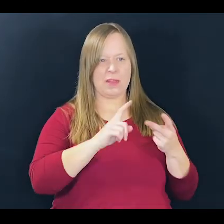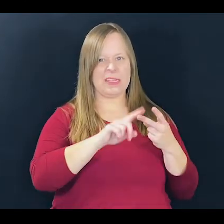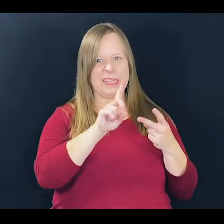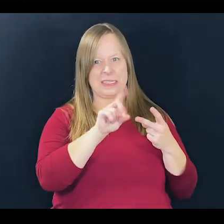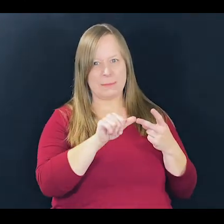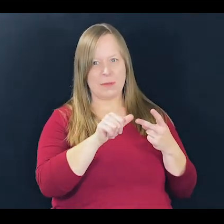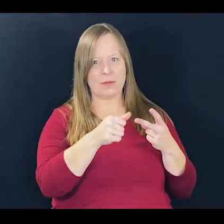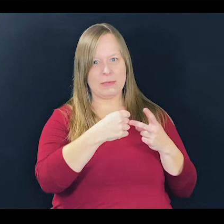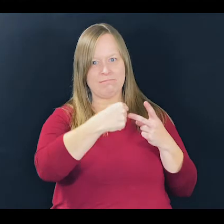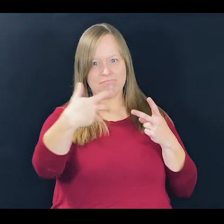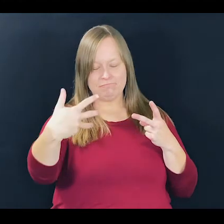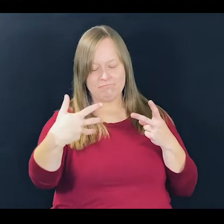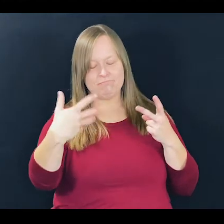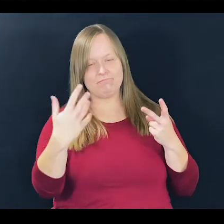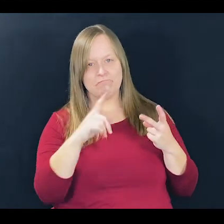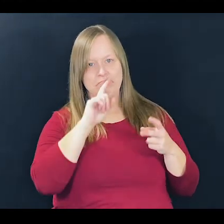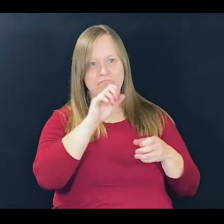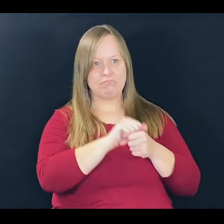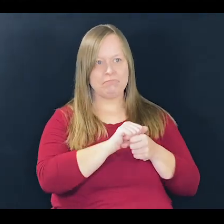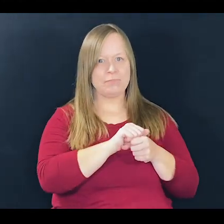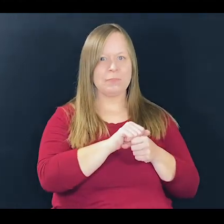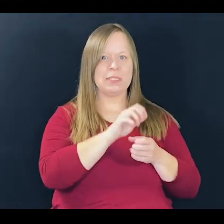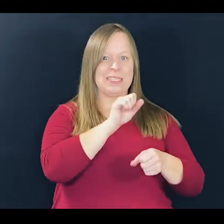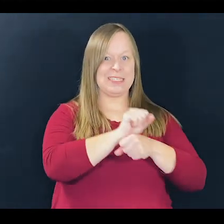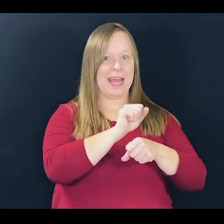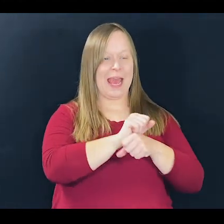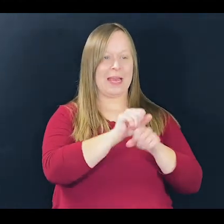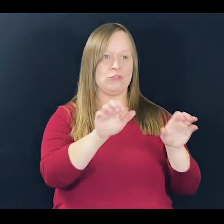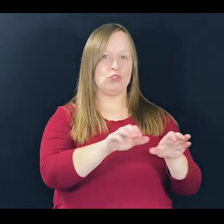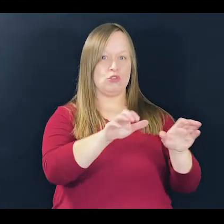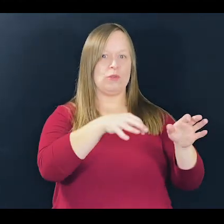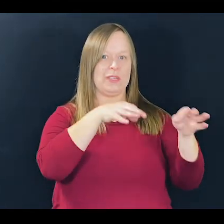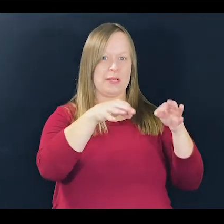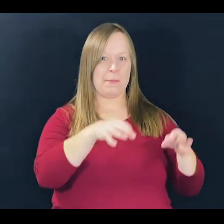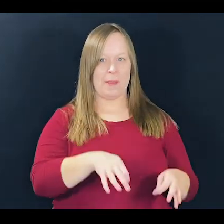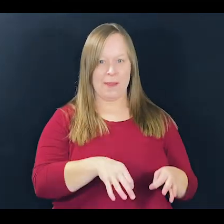disability is, essentially because of the tasks that they have to explain the dog